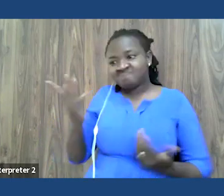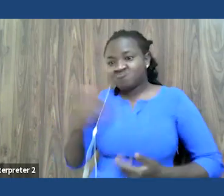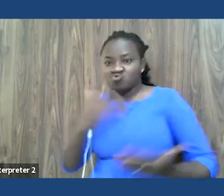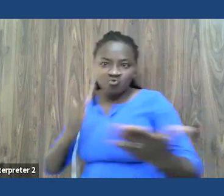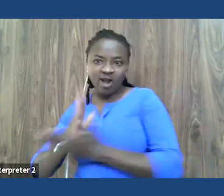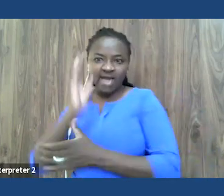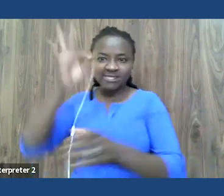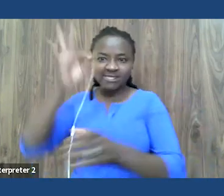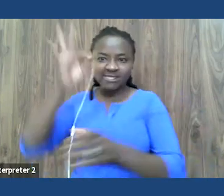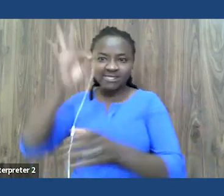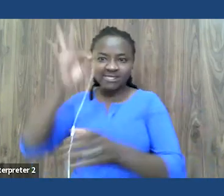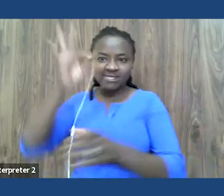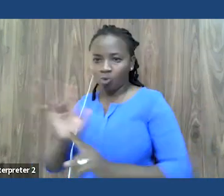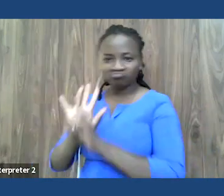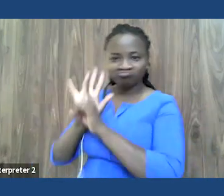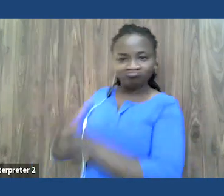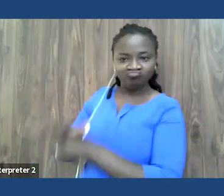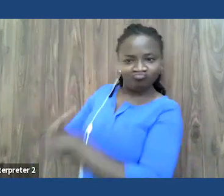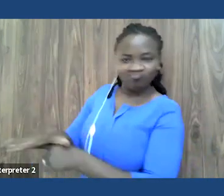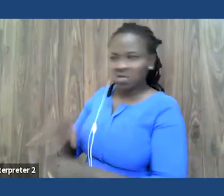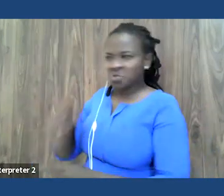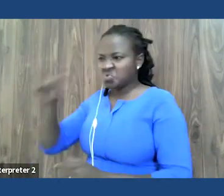What are you doing -- what are you doing waiting in line at the hospital?